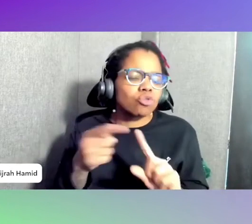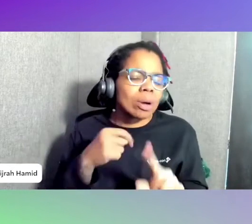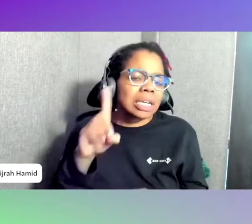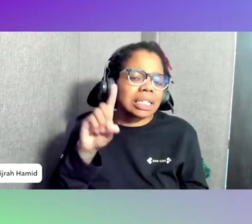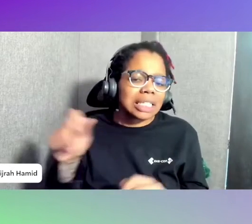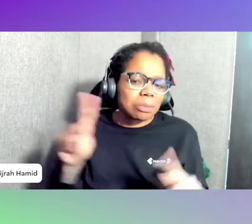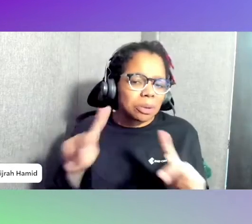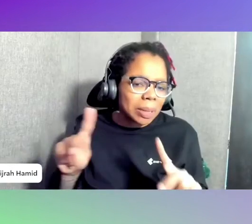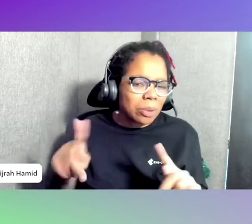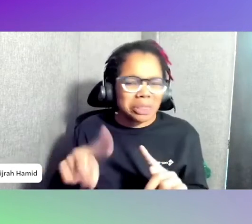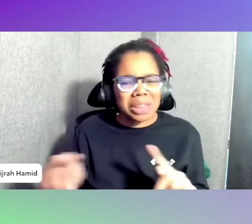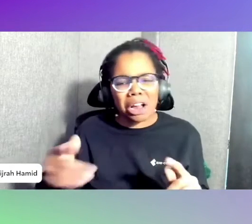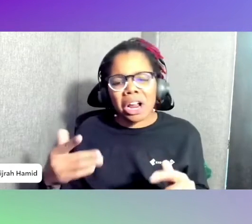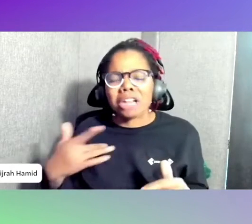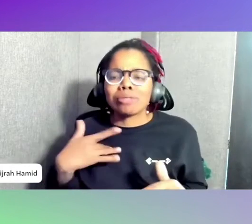problem. These are stereotypes